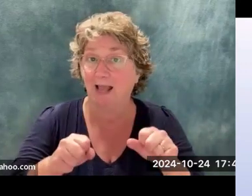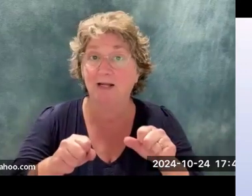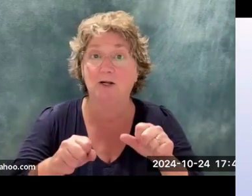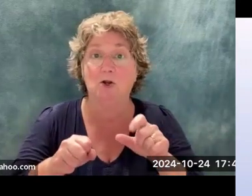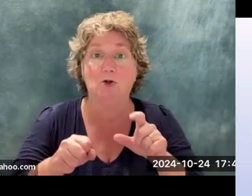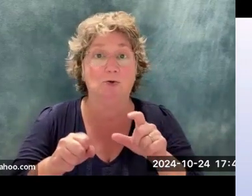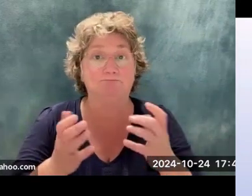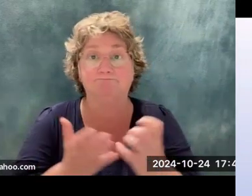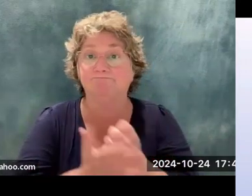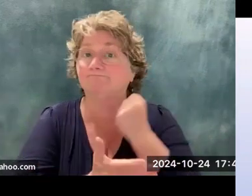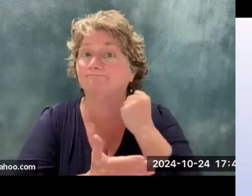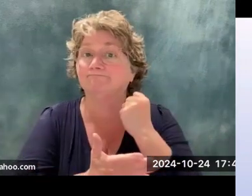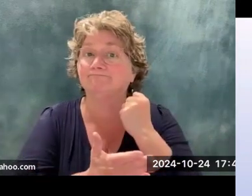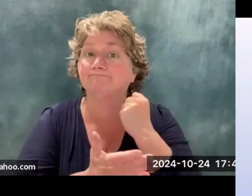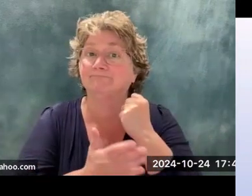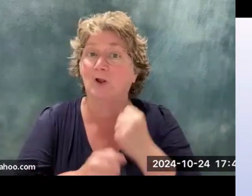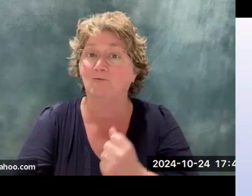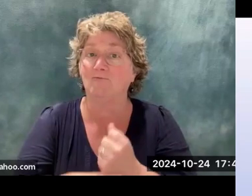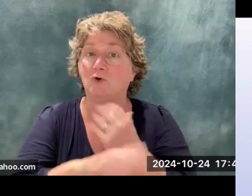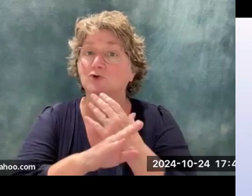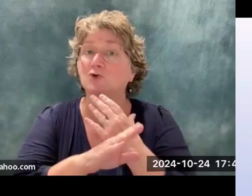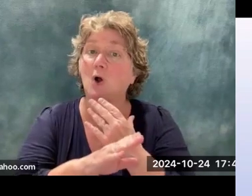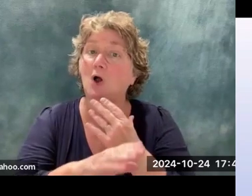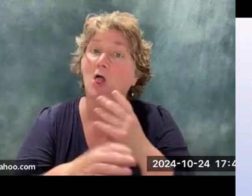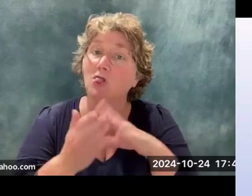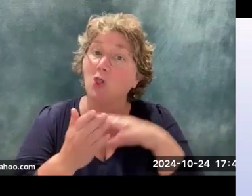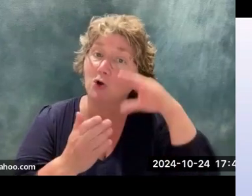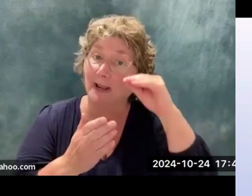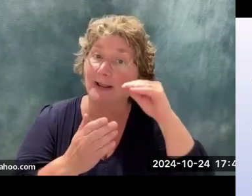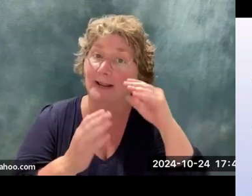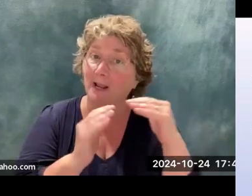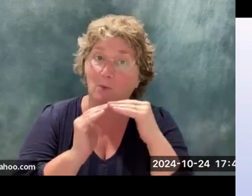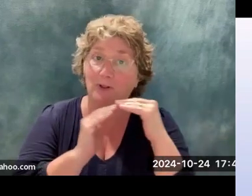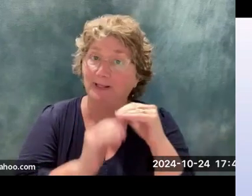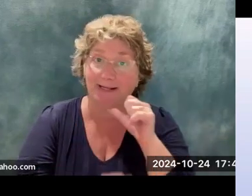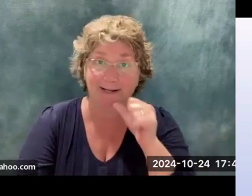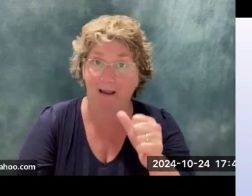learning equitably or easily. And so a lot of